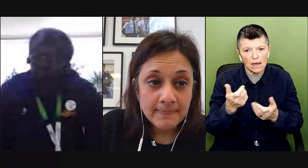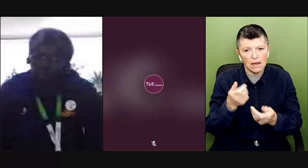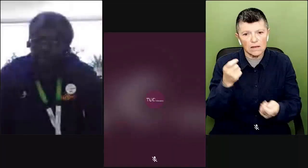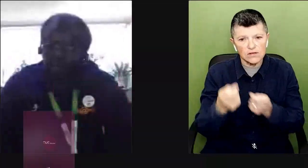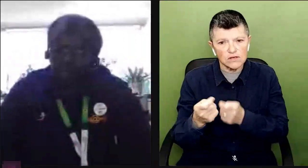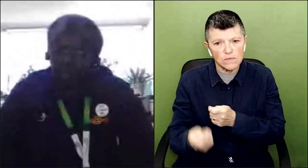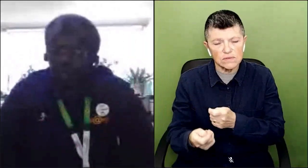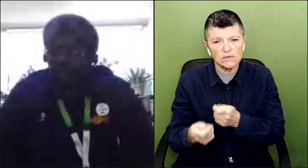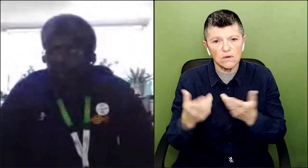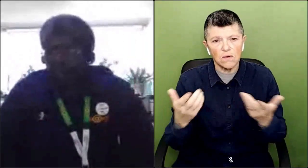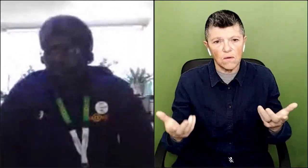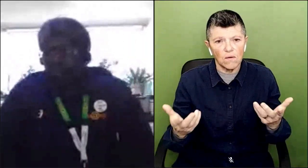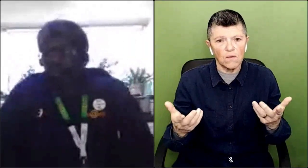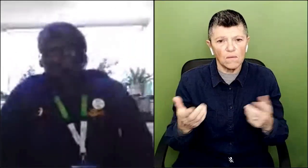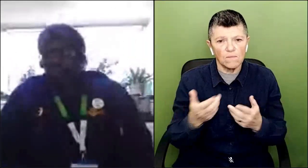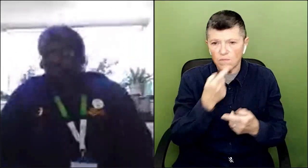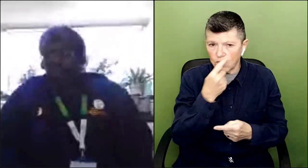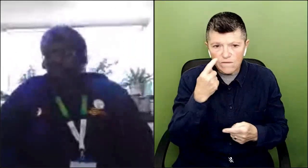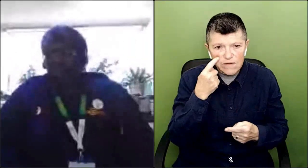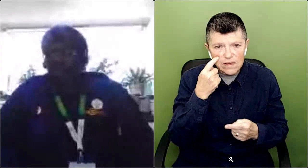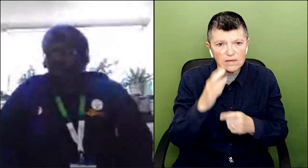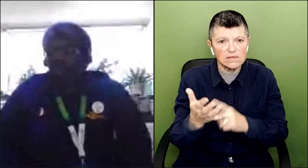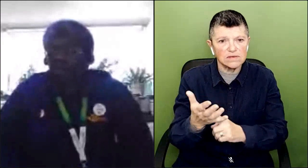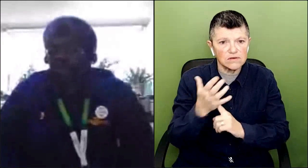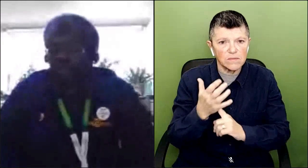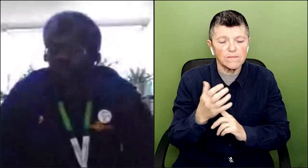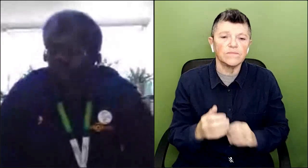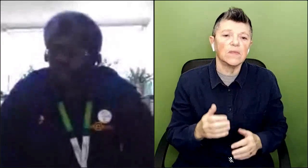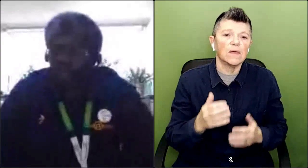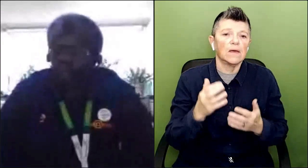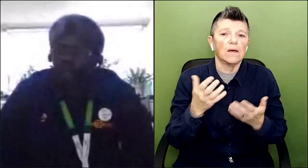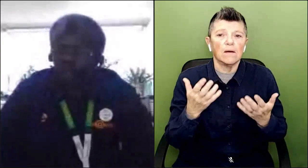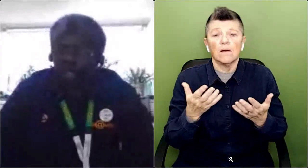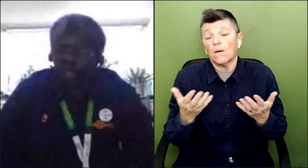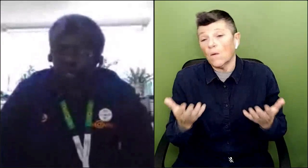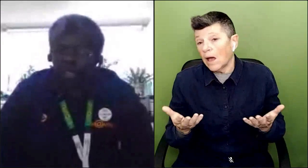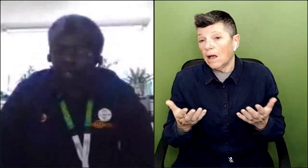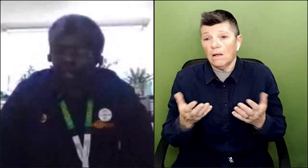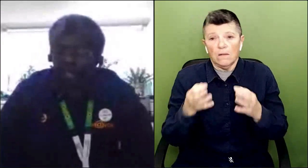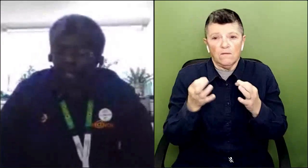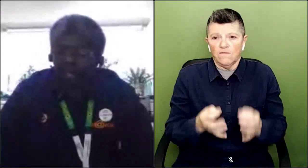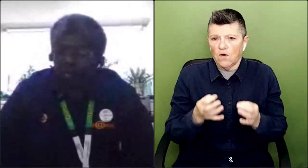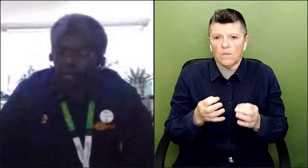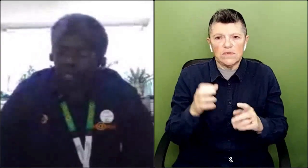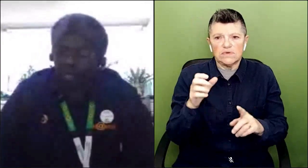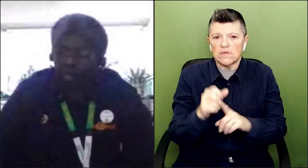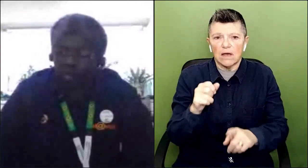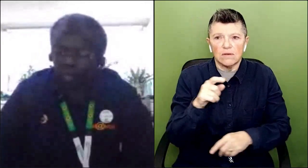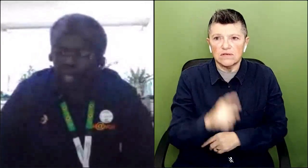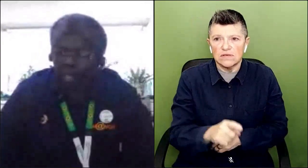Well, when it comes to formal diagnosis, I mean, this is -- it's a bit like when you